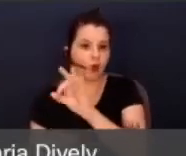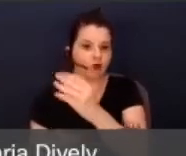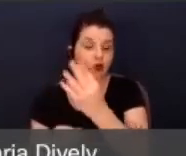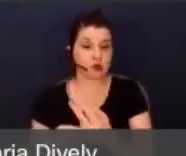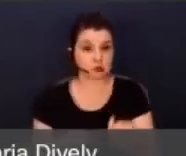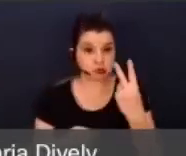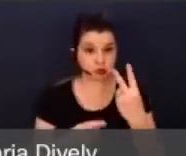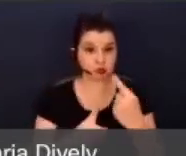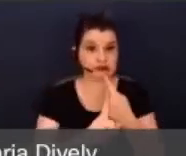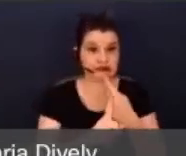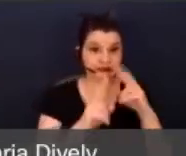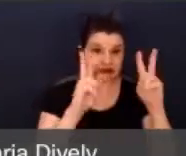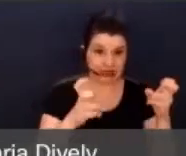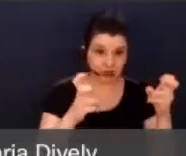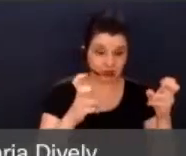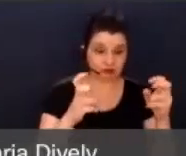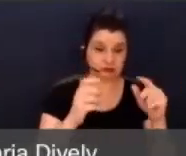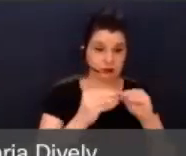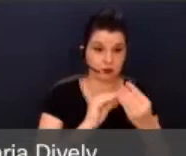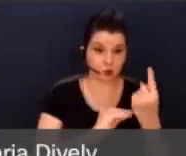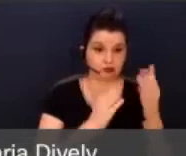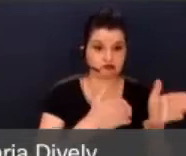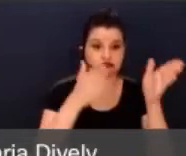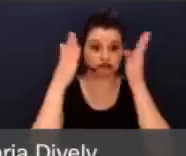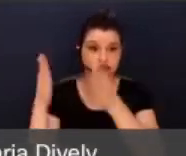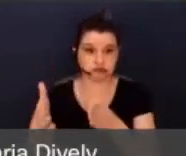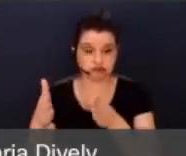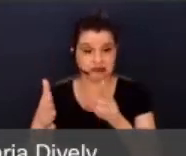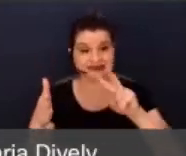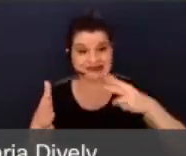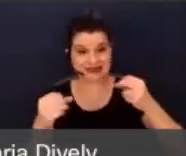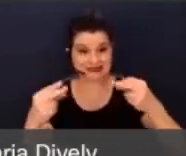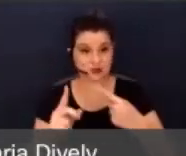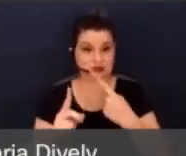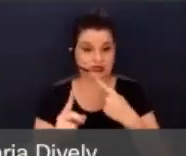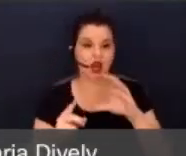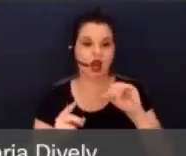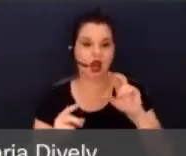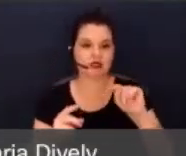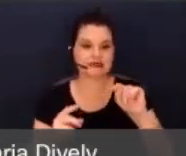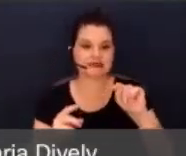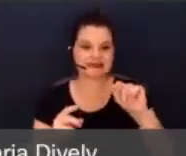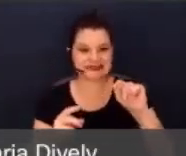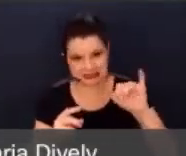you can put the title on slide number 1 and then on the second one you can put continued afterwards.